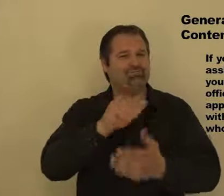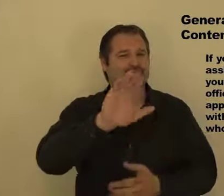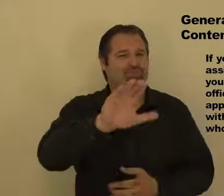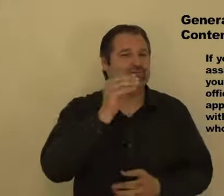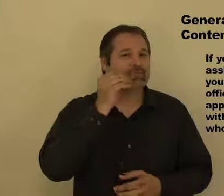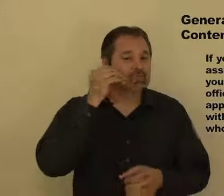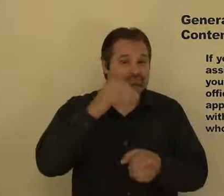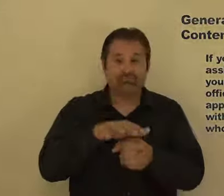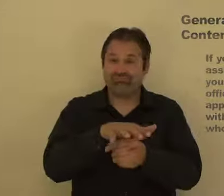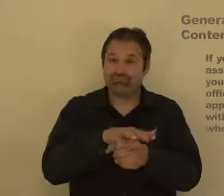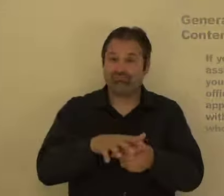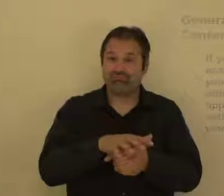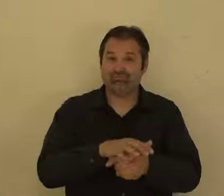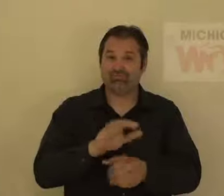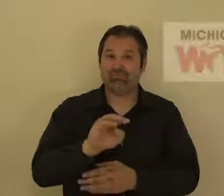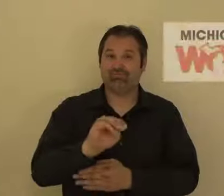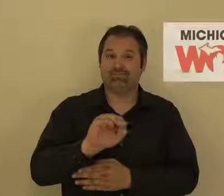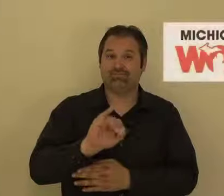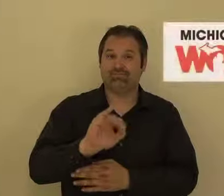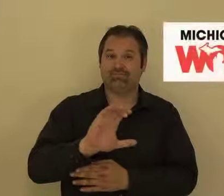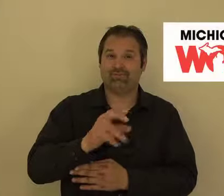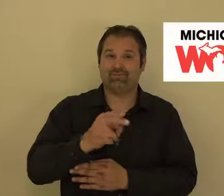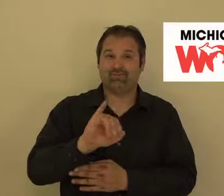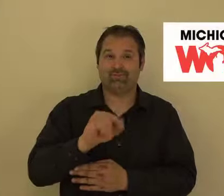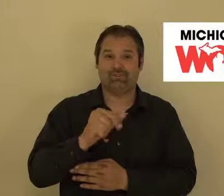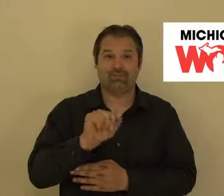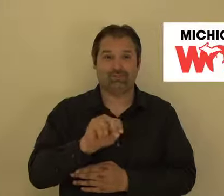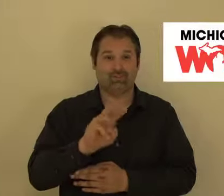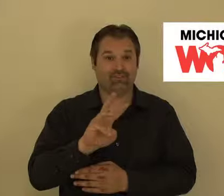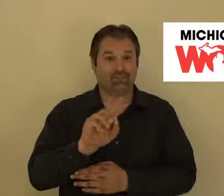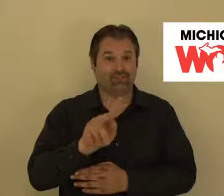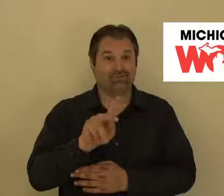to meet with a staff member who will assist you.